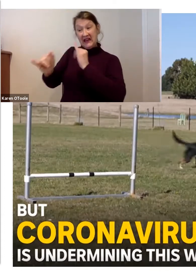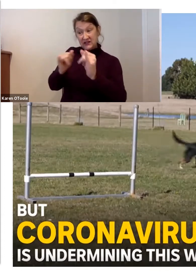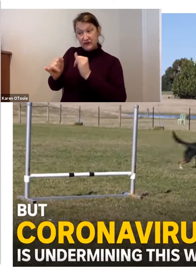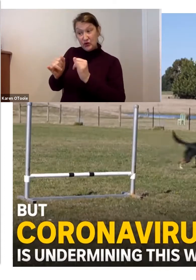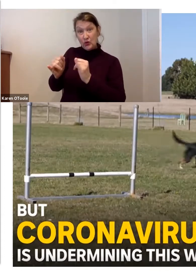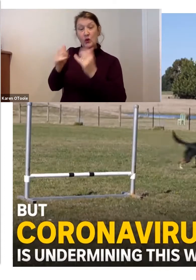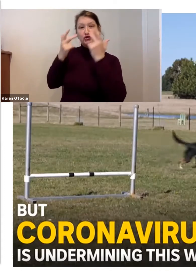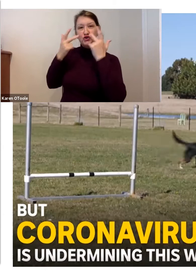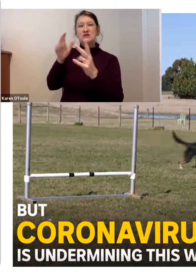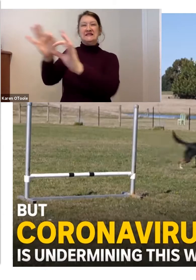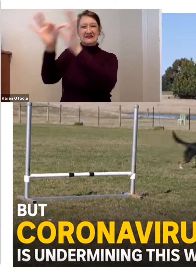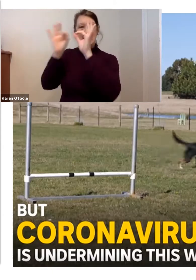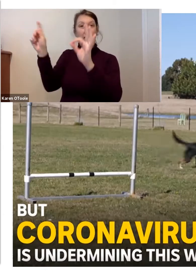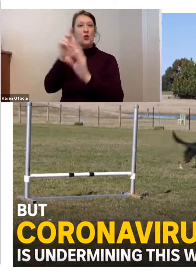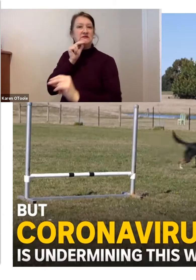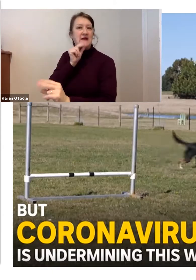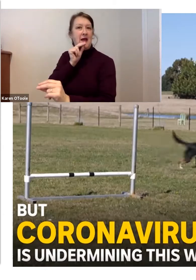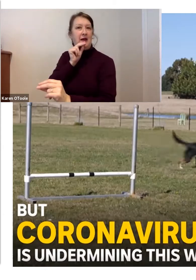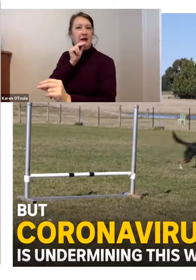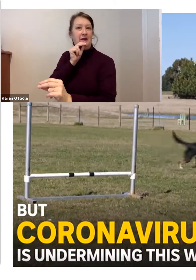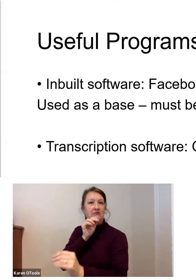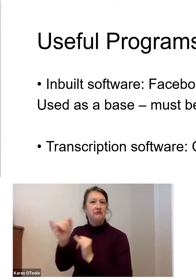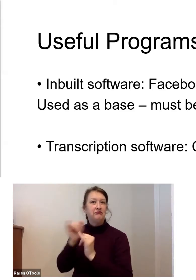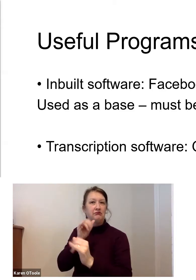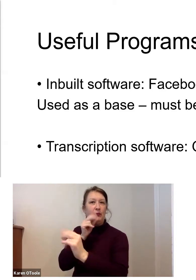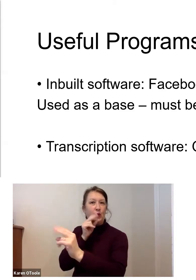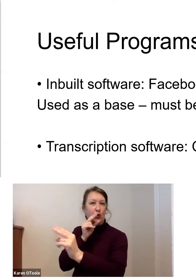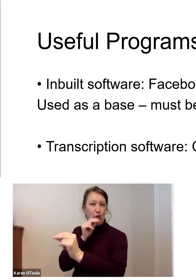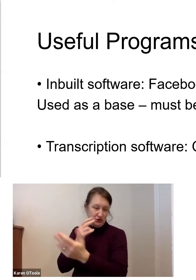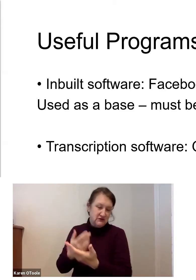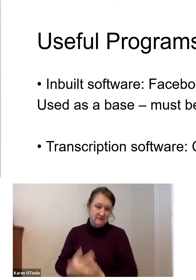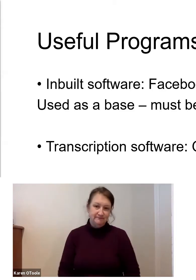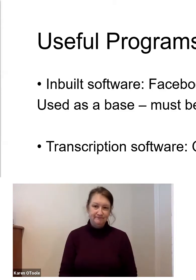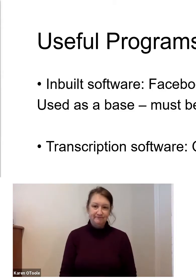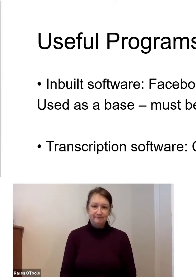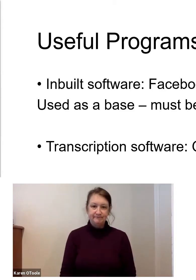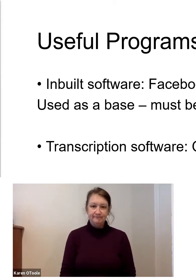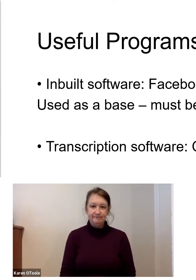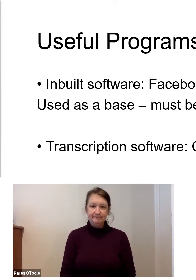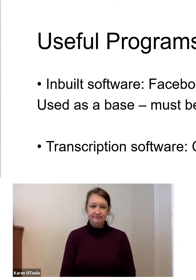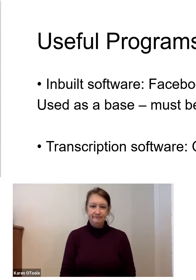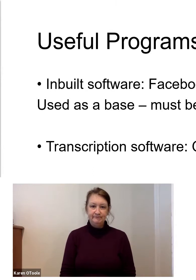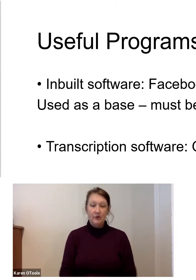OK so I just wanted to touch on some particular apps.